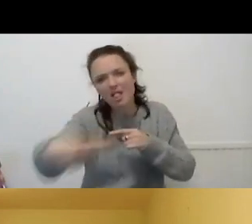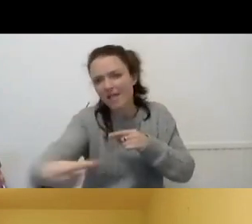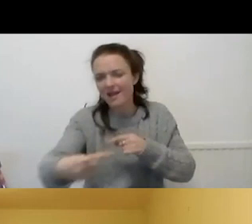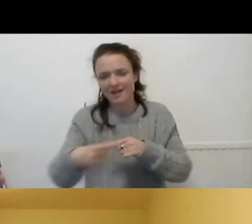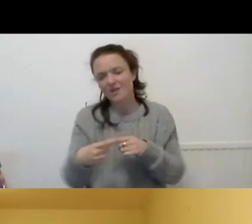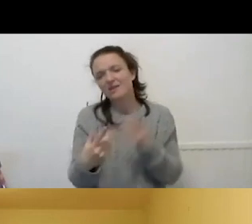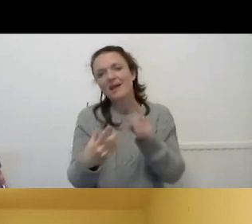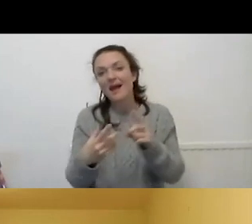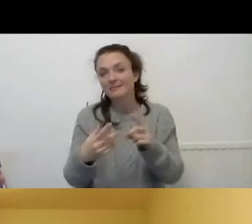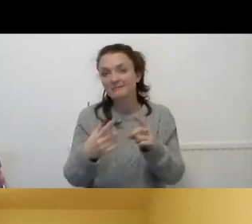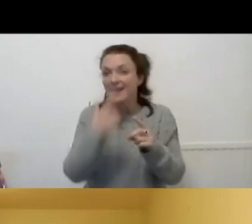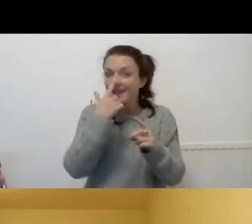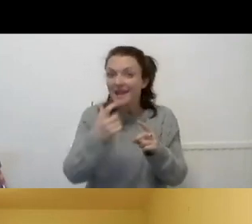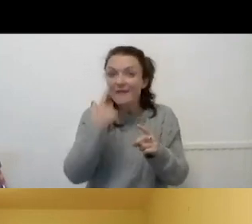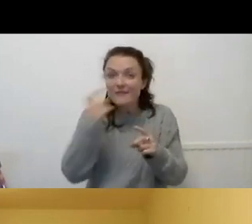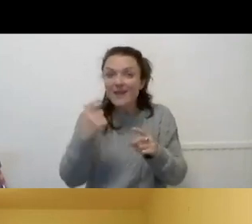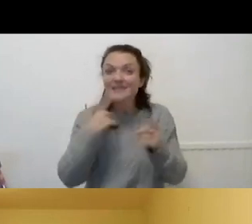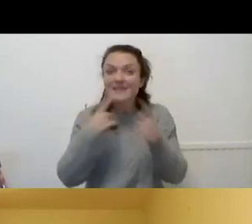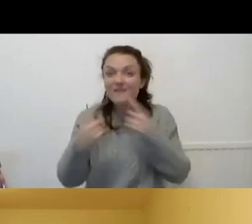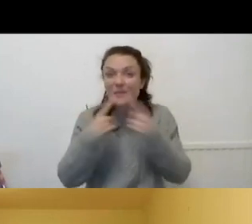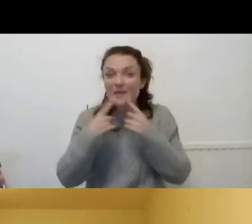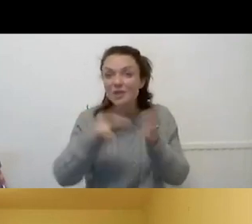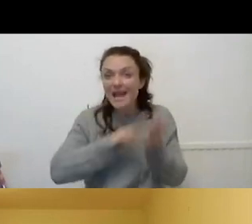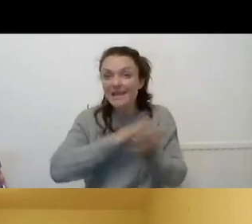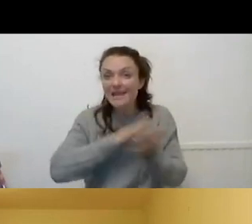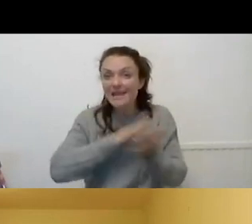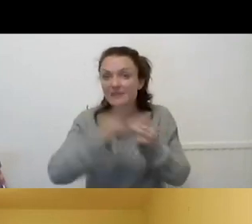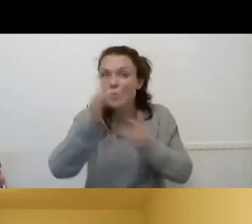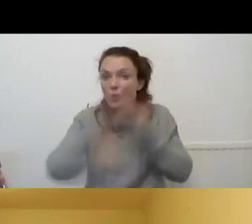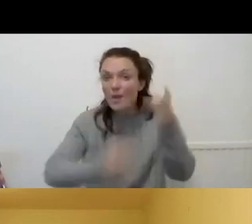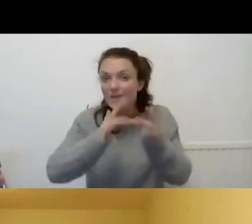Some people don't feel anything at all, but a lot of people will have a sore arm and feel pain